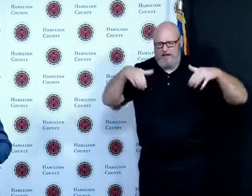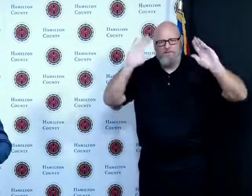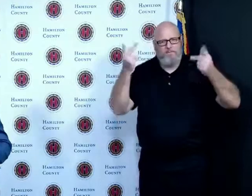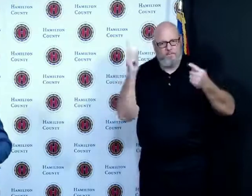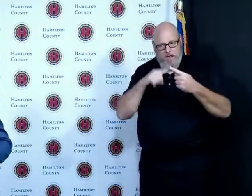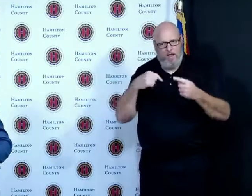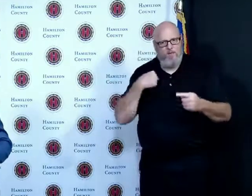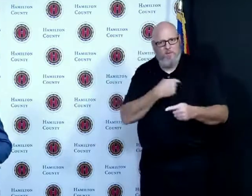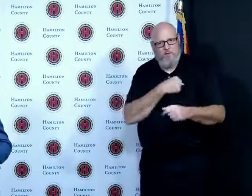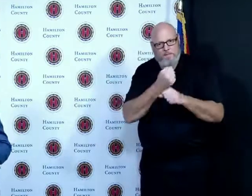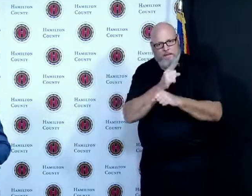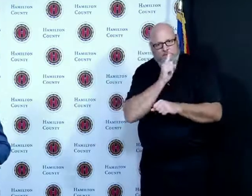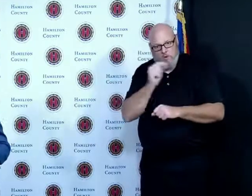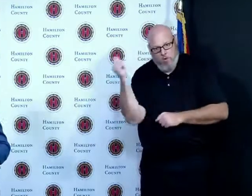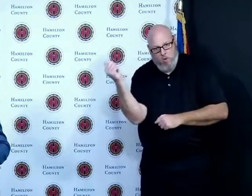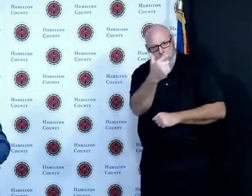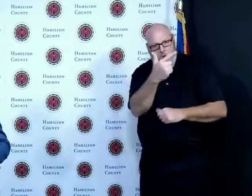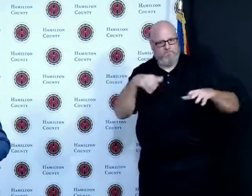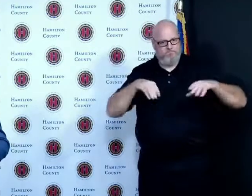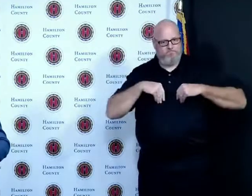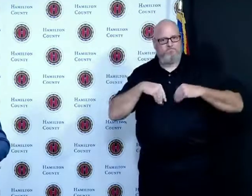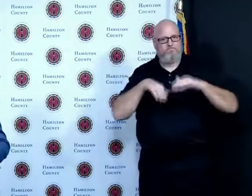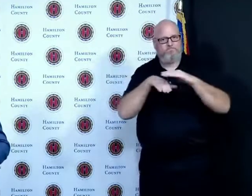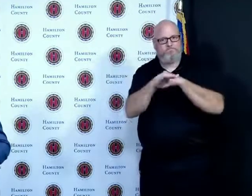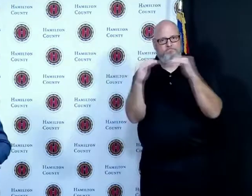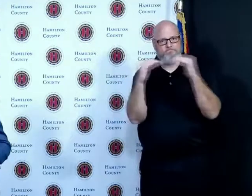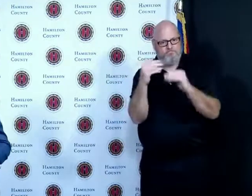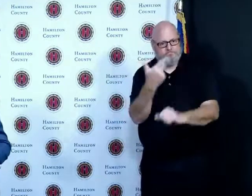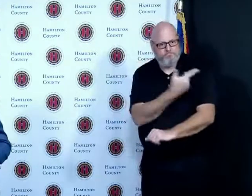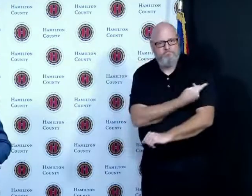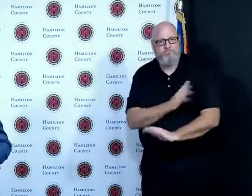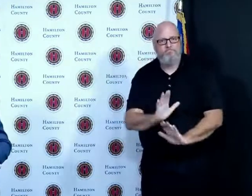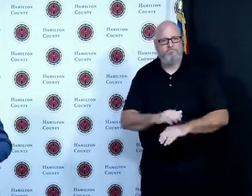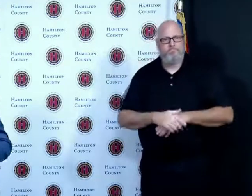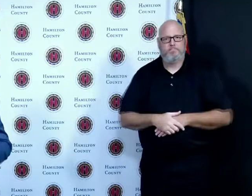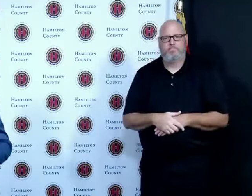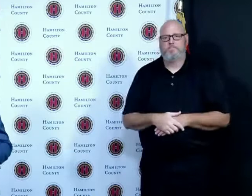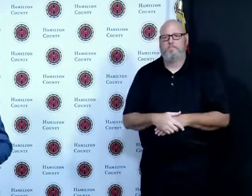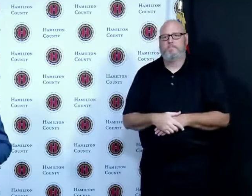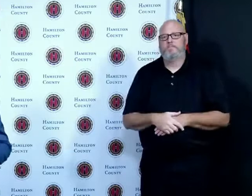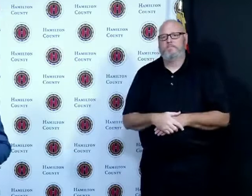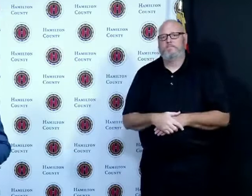the community as soon as we get them for reference our office come Friday will have used up pretty